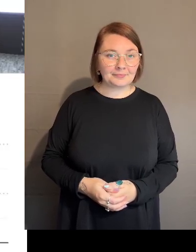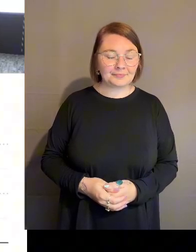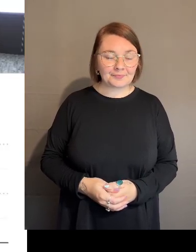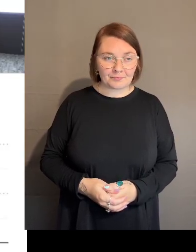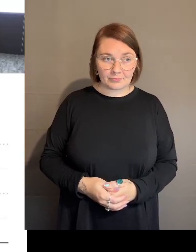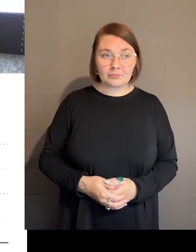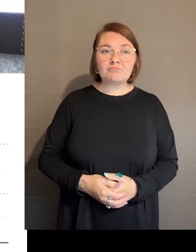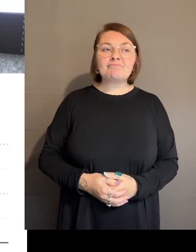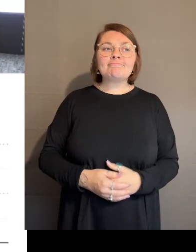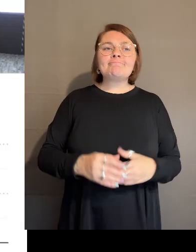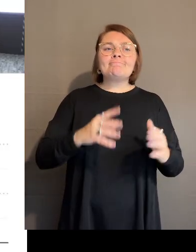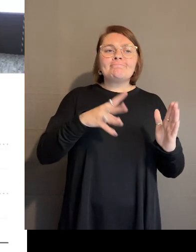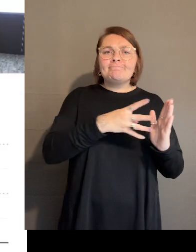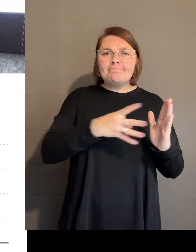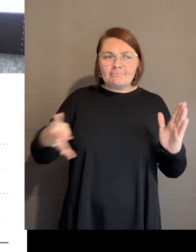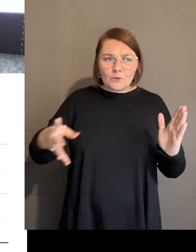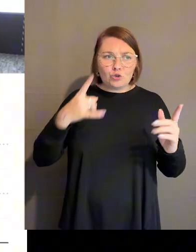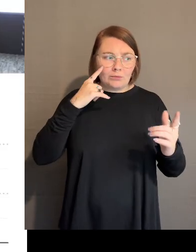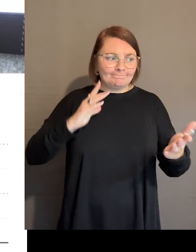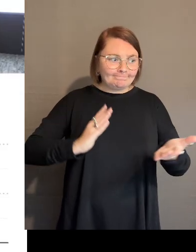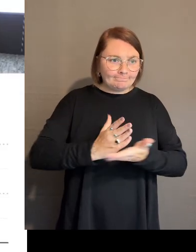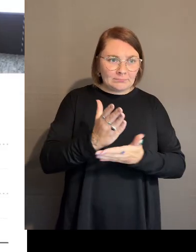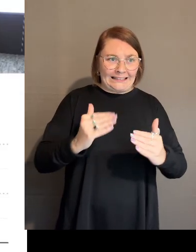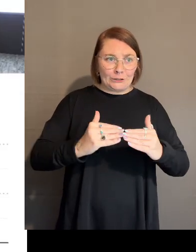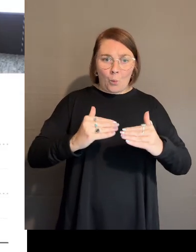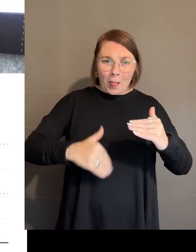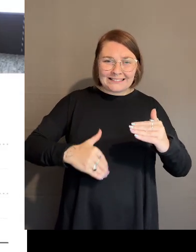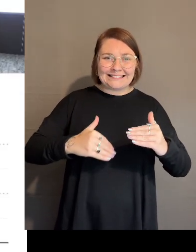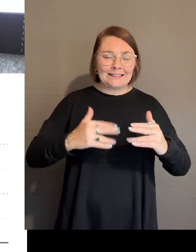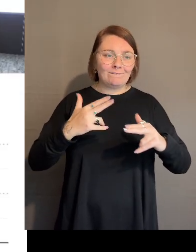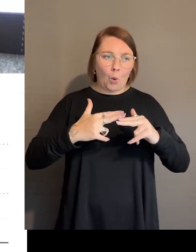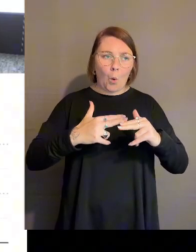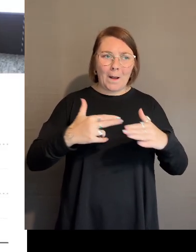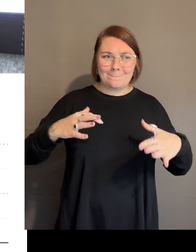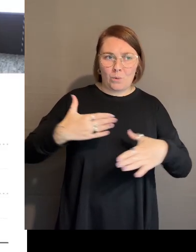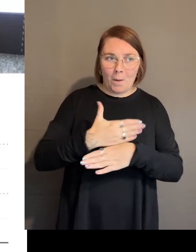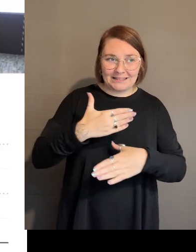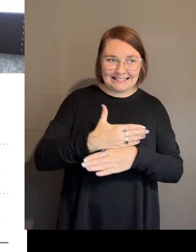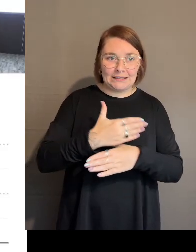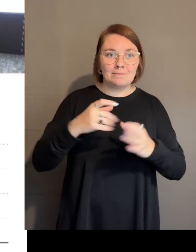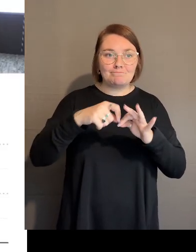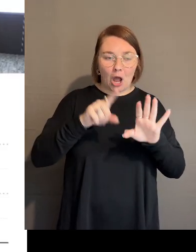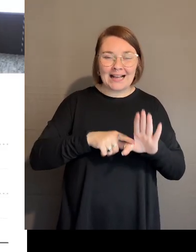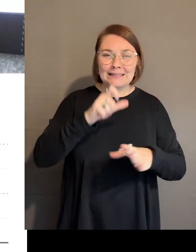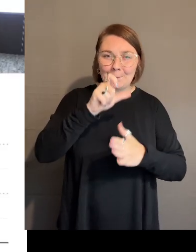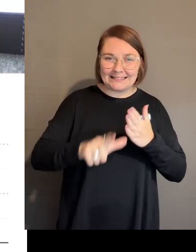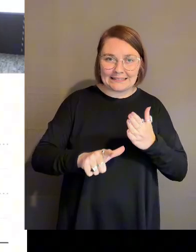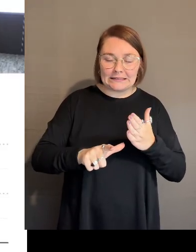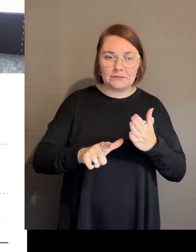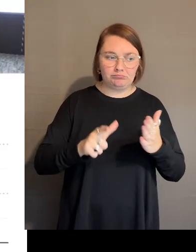This figure shows the absolute inequalities in employment, by disability status over time.